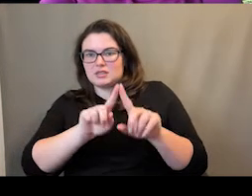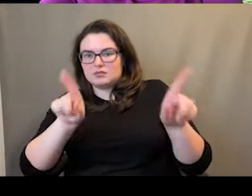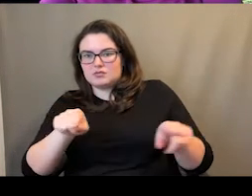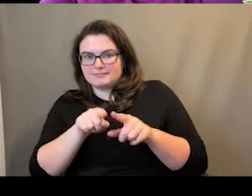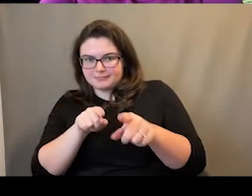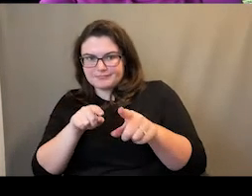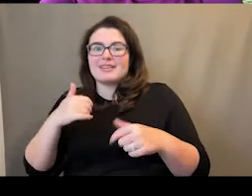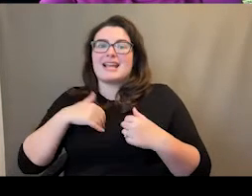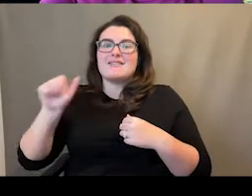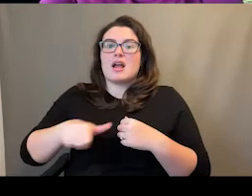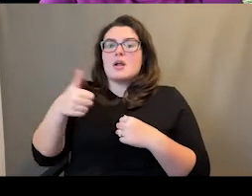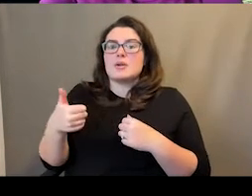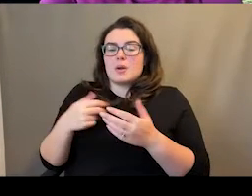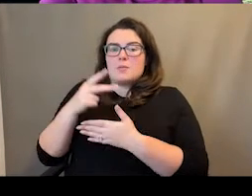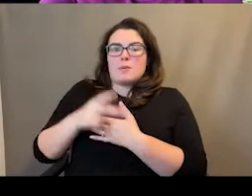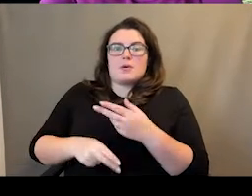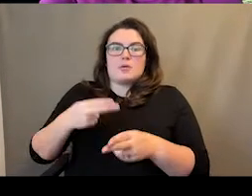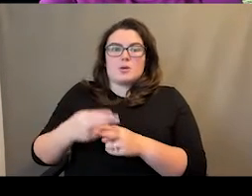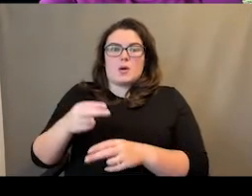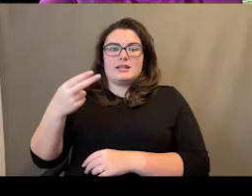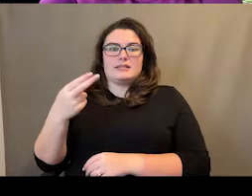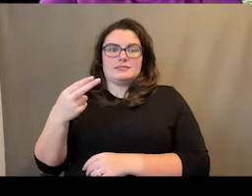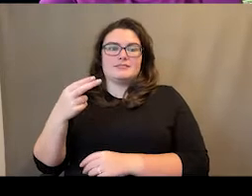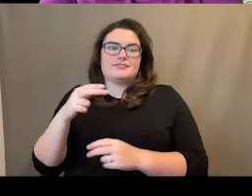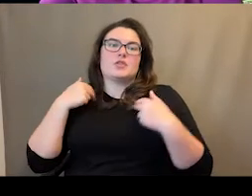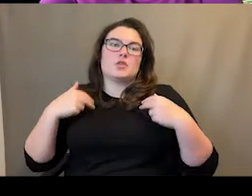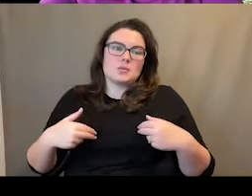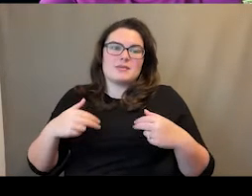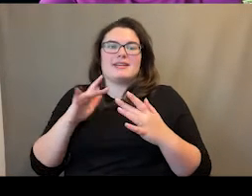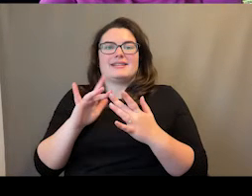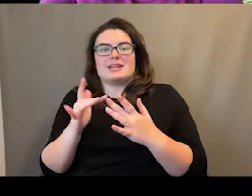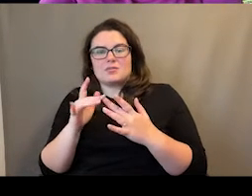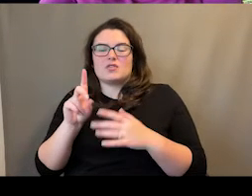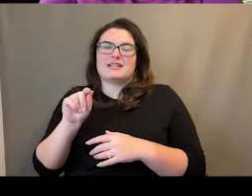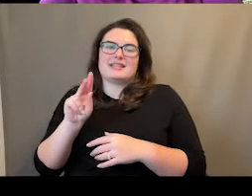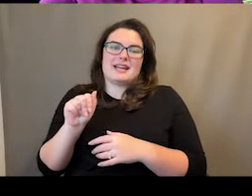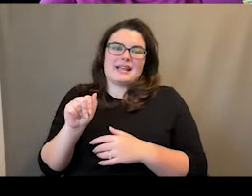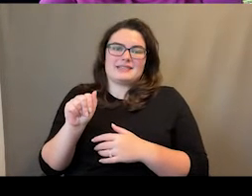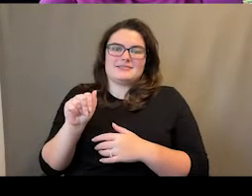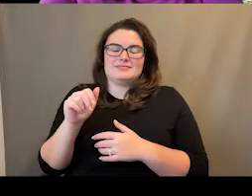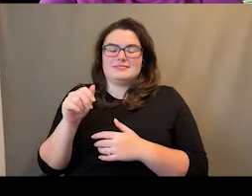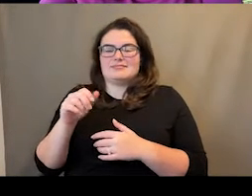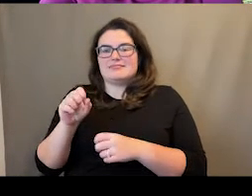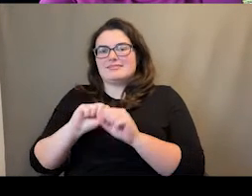called Human Networks and Data Science, and we call it HNDS. I'm going to talk a little bit more specifically